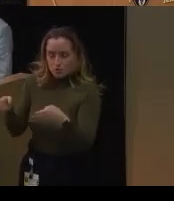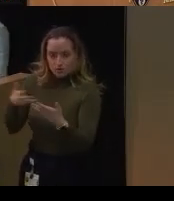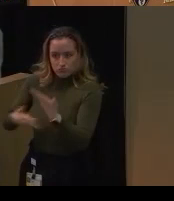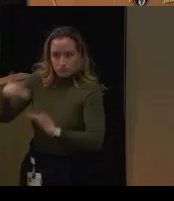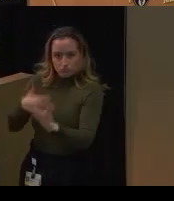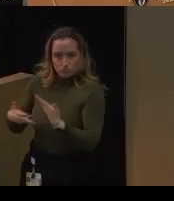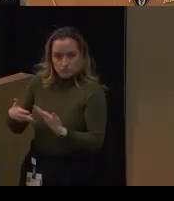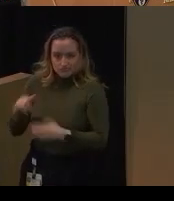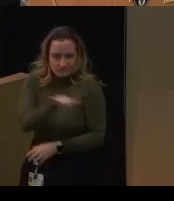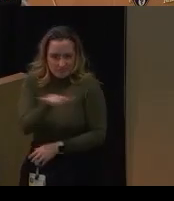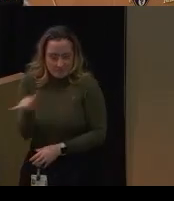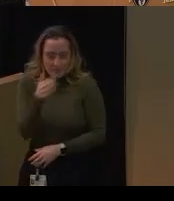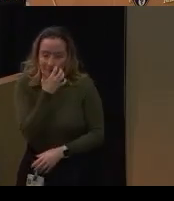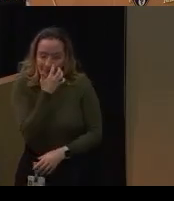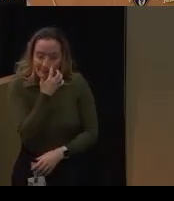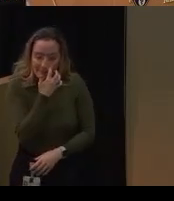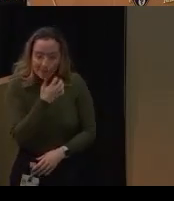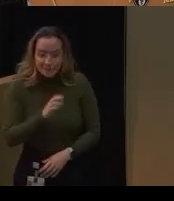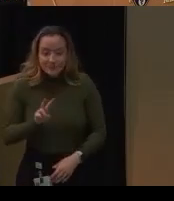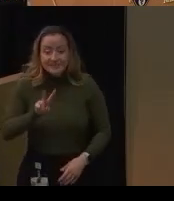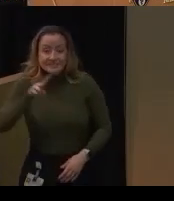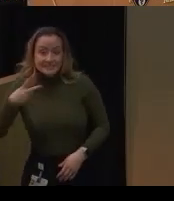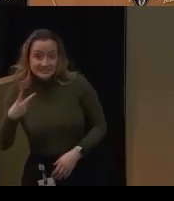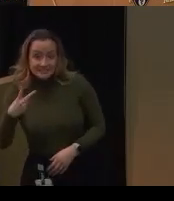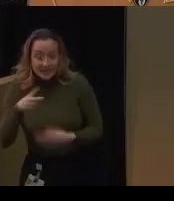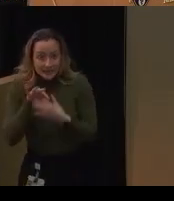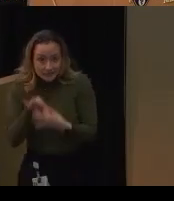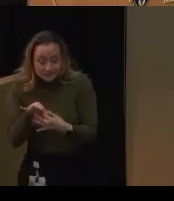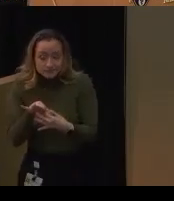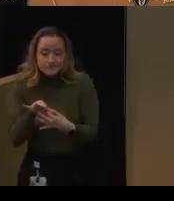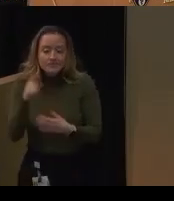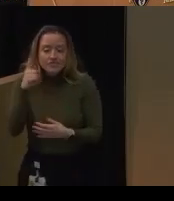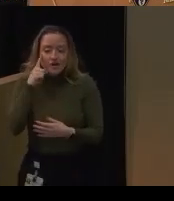okay the second route is thought to be a Content root so in other words fiction might